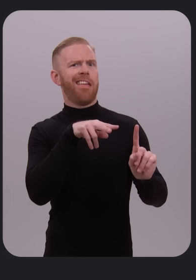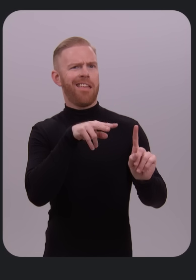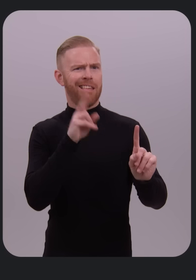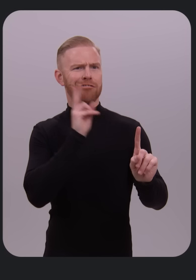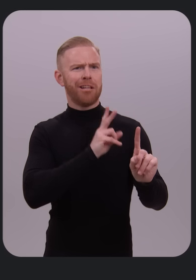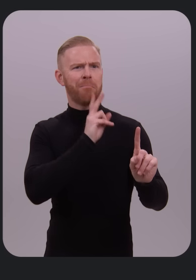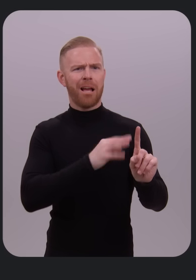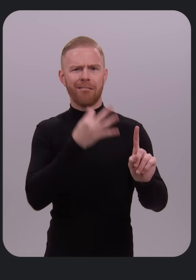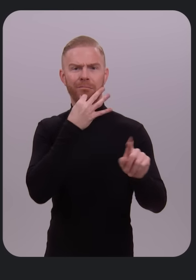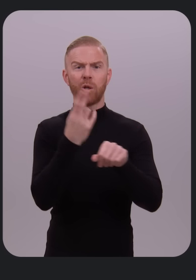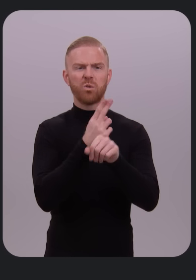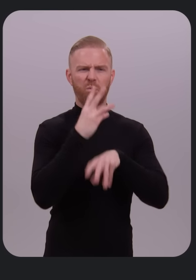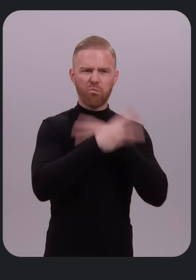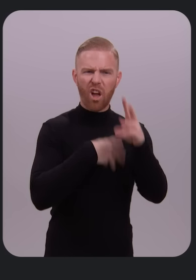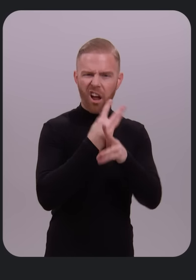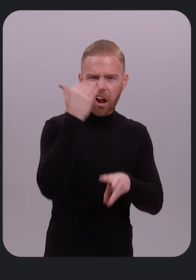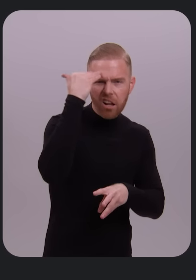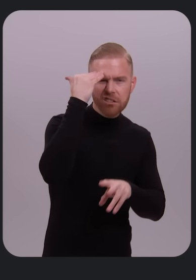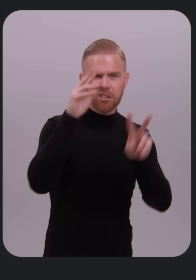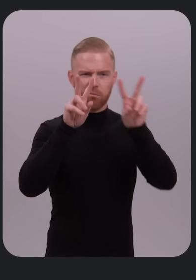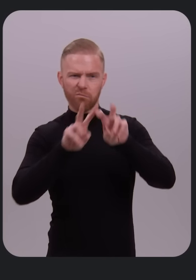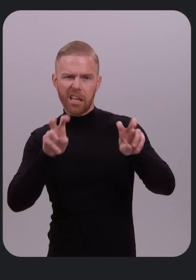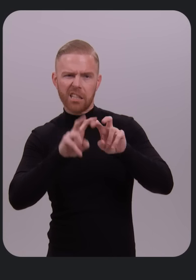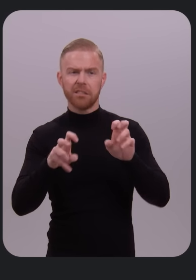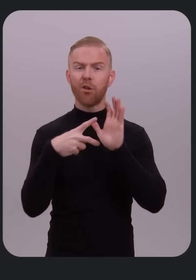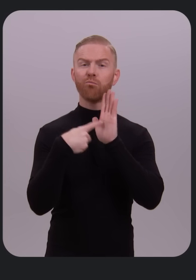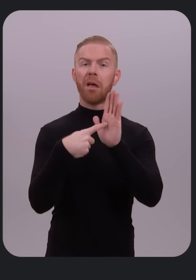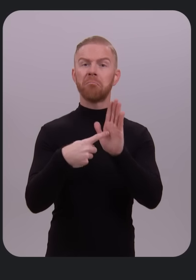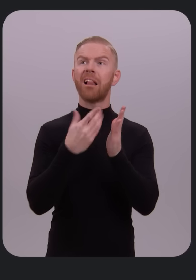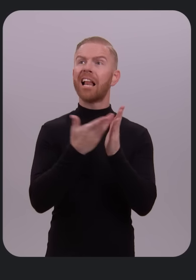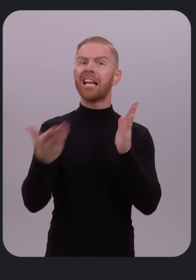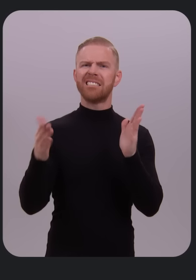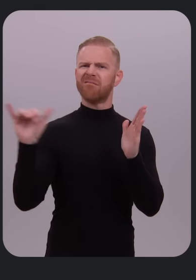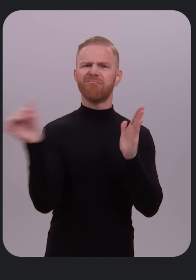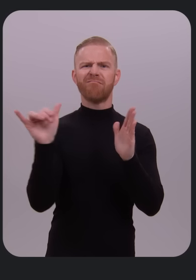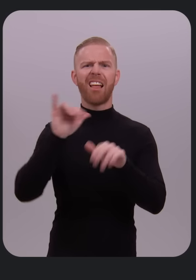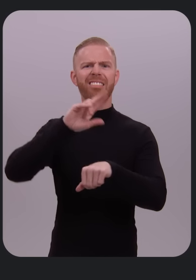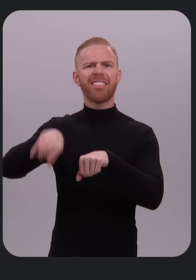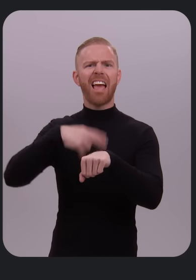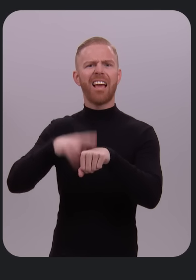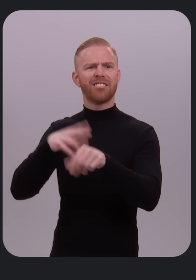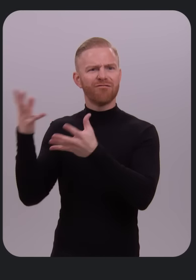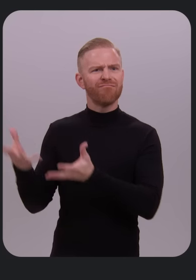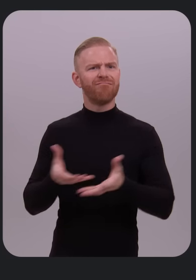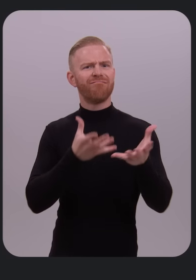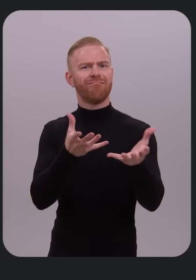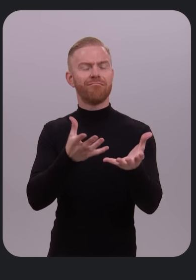and reasoning to represent things in nature, and in Veo, our state of the art video model,